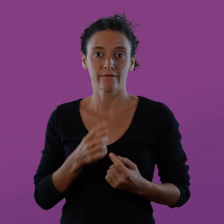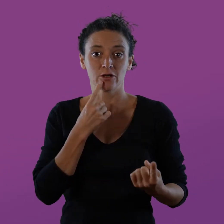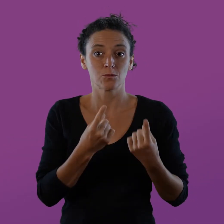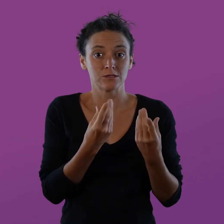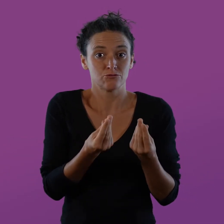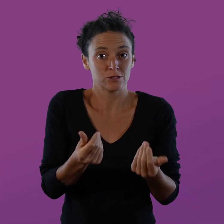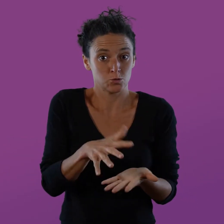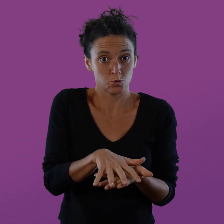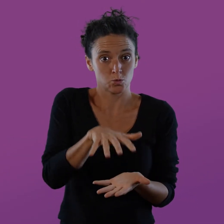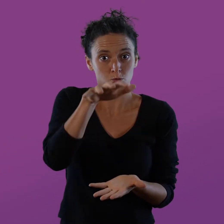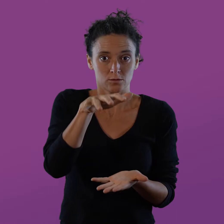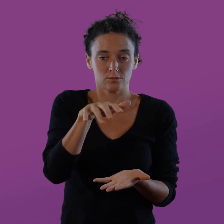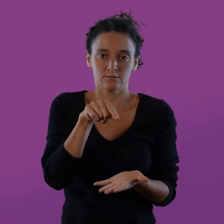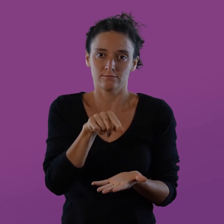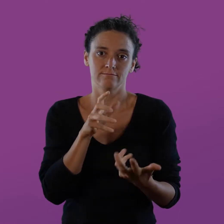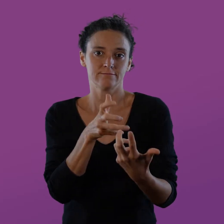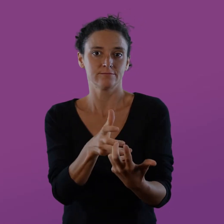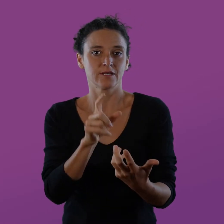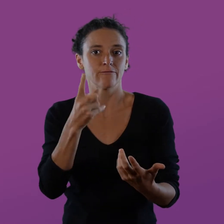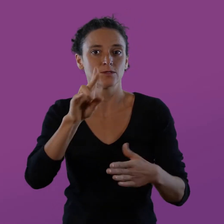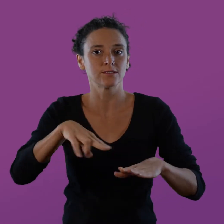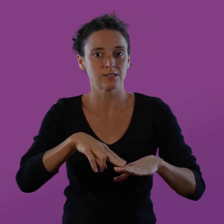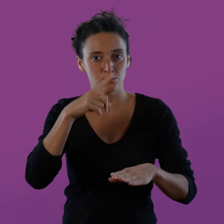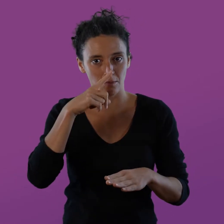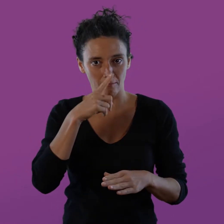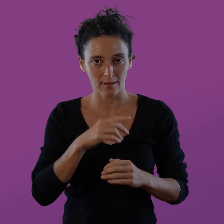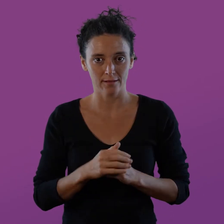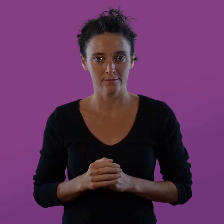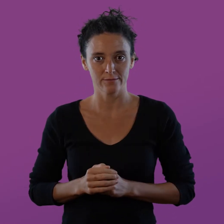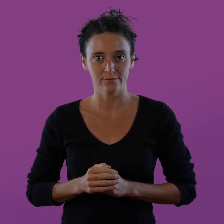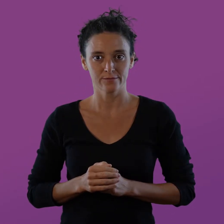We will make information resources available specifically designed for First Nations people -